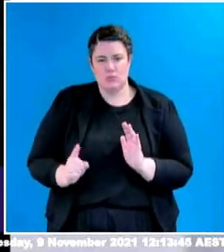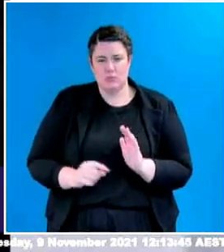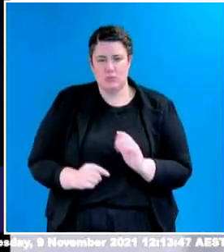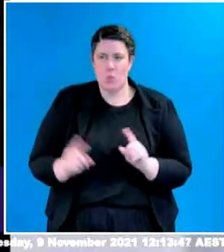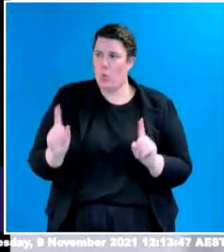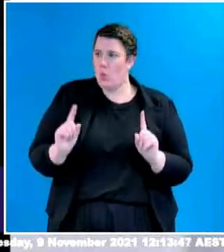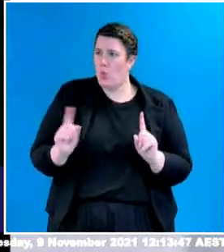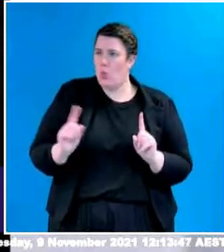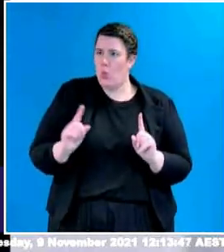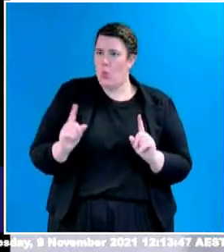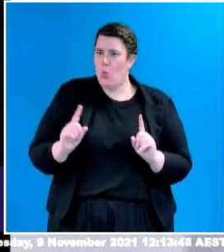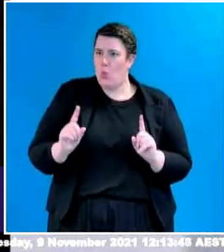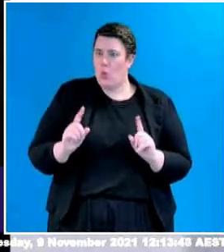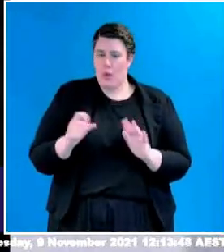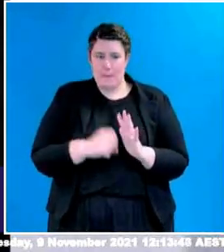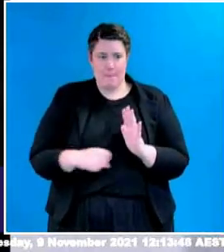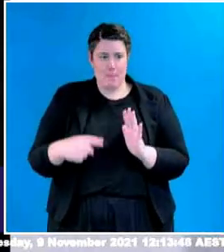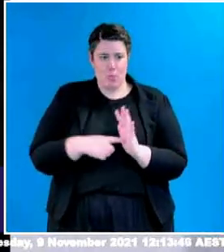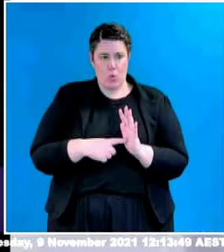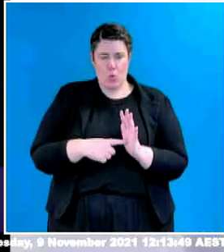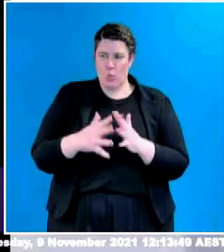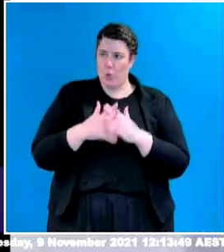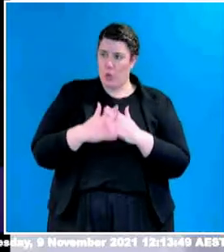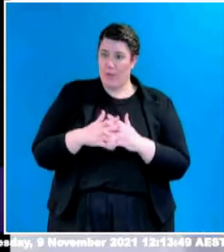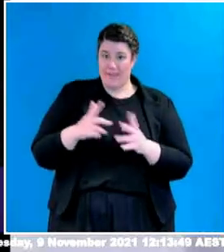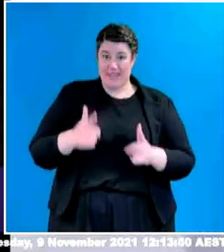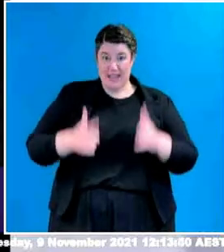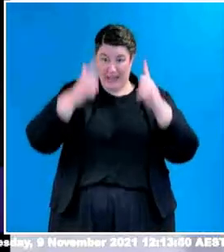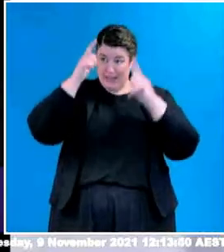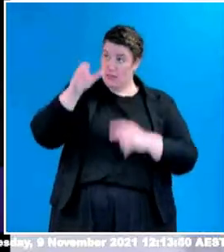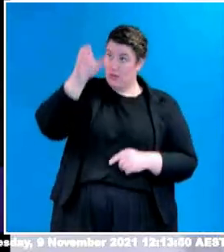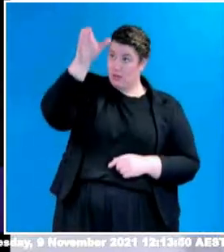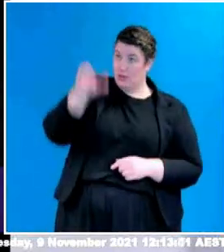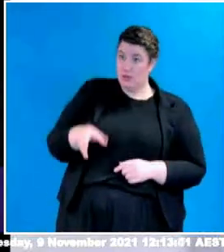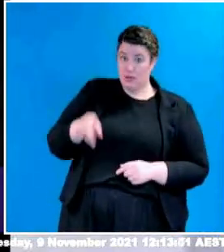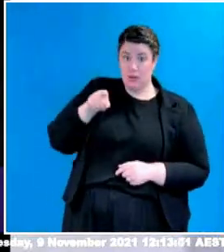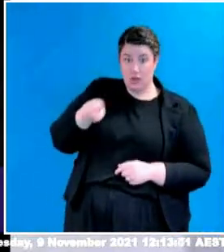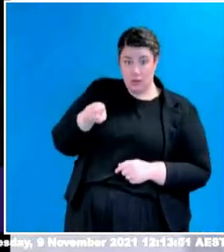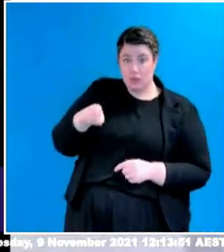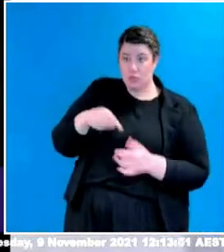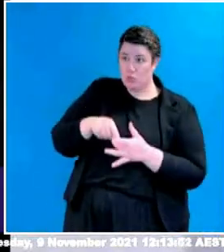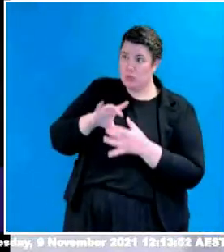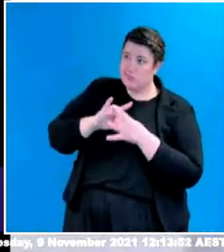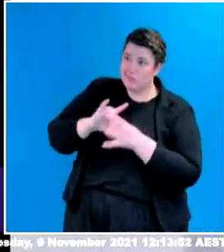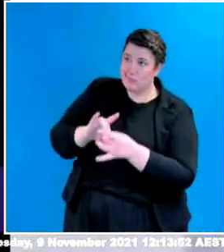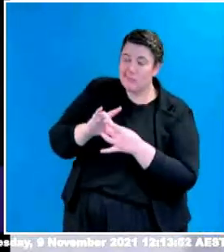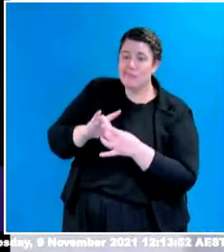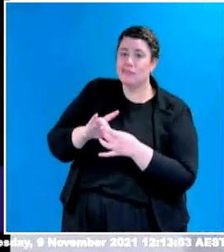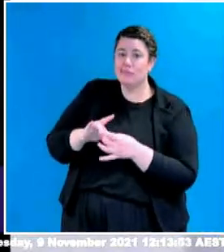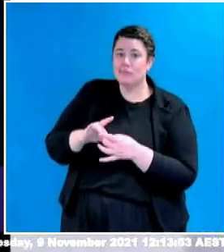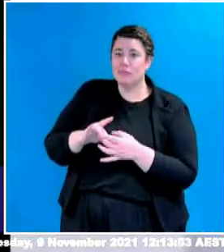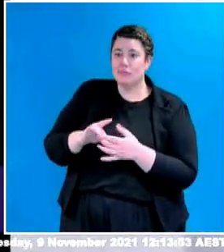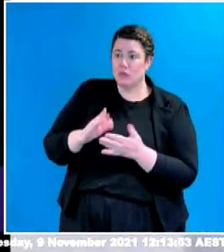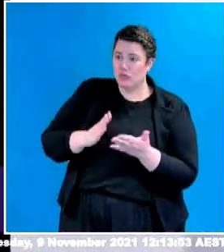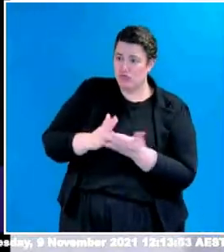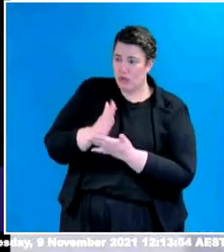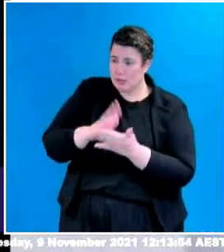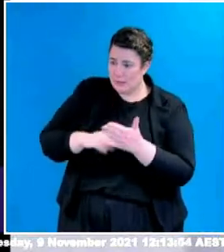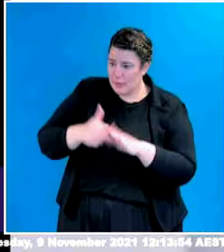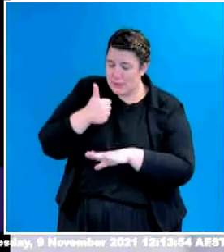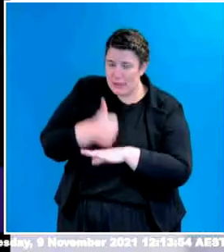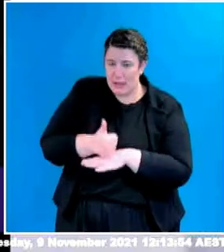What is important about having a leader to connect to rights implementation or